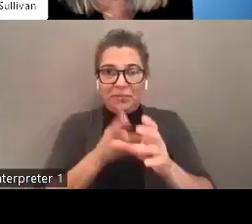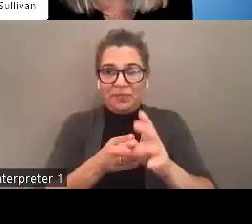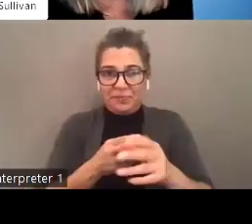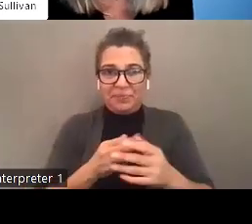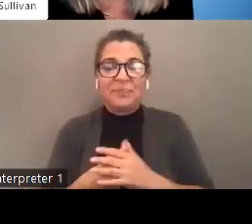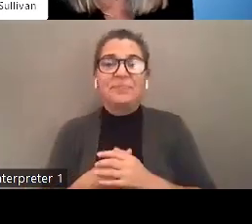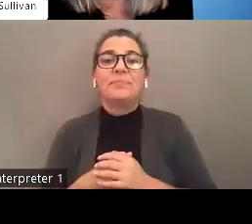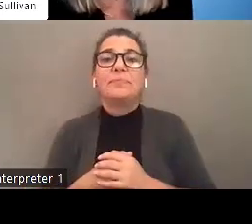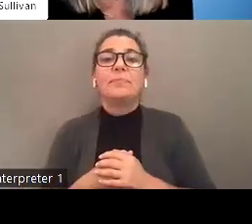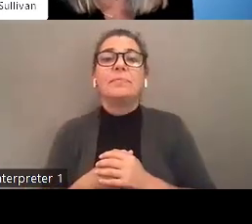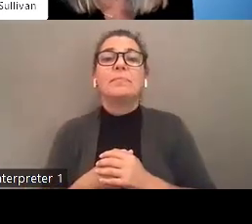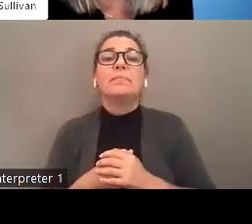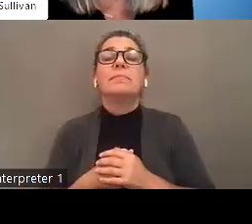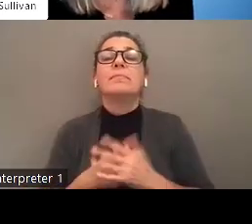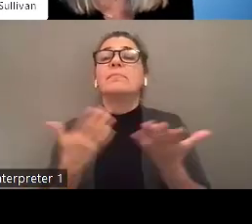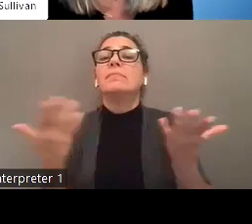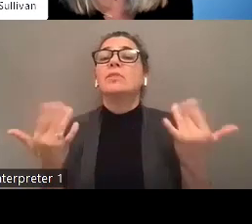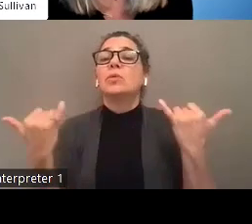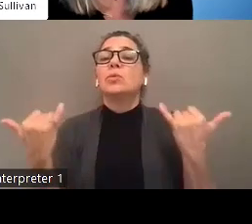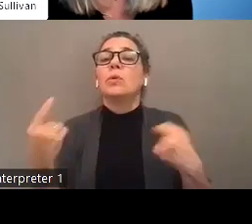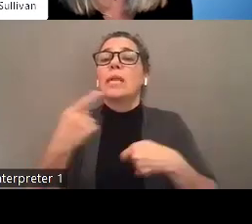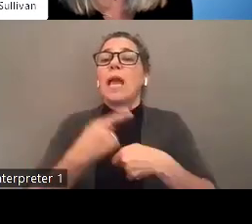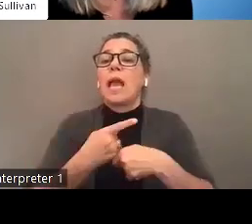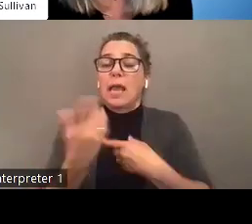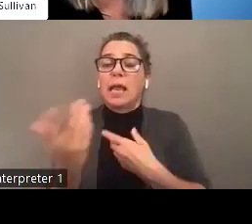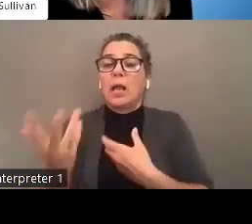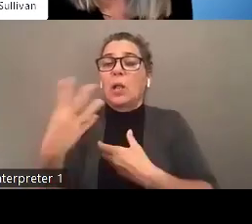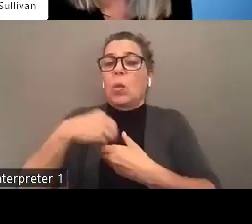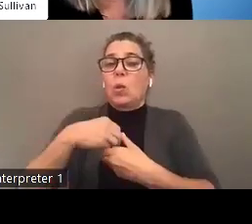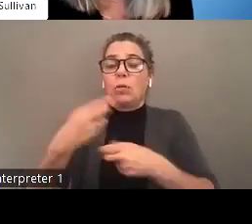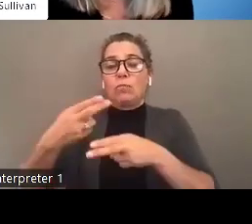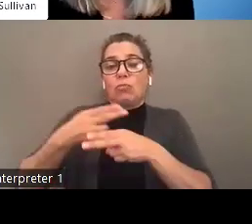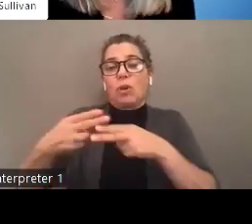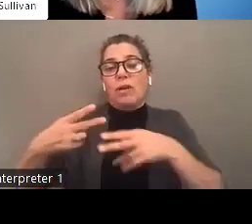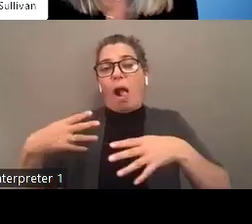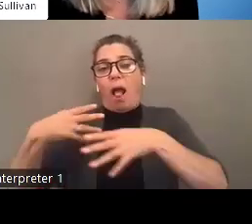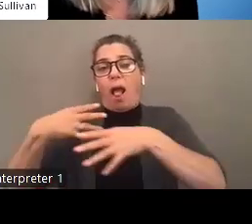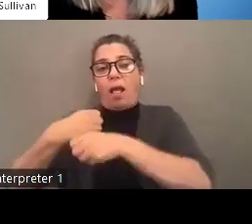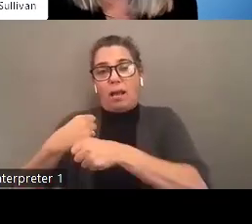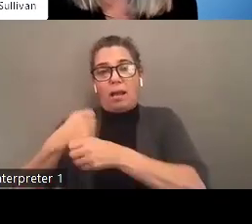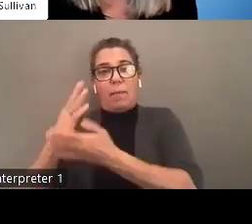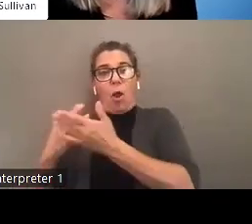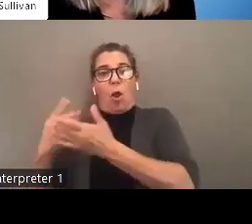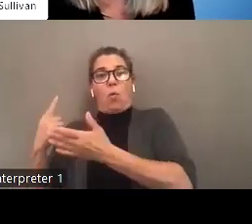The format for today's session will include a brief recap from part one of our webinar series.